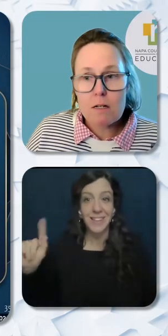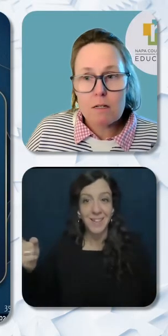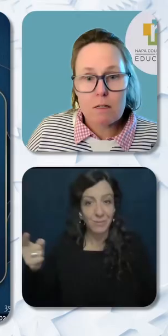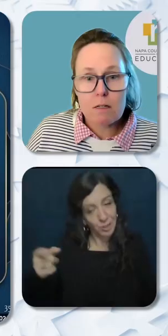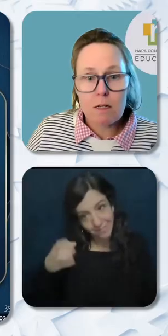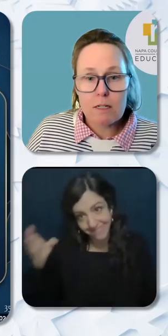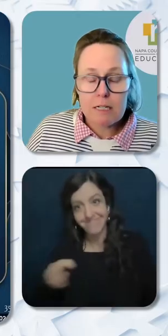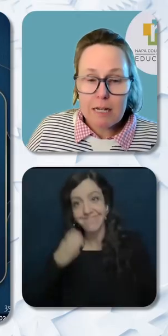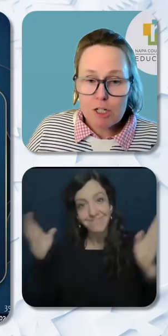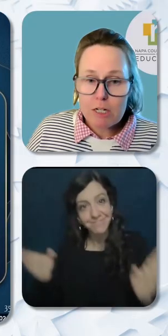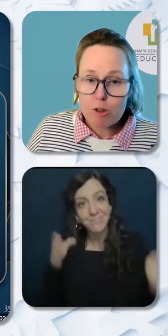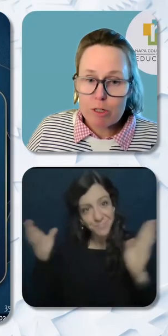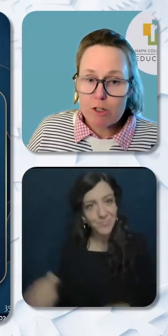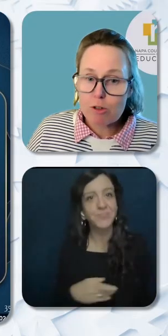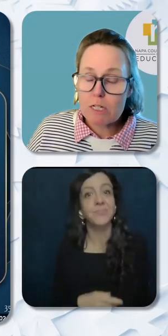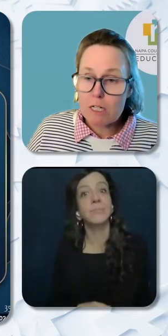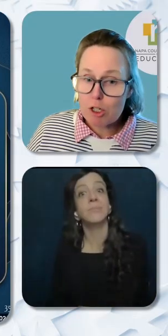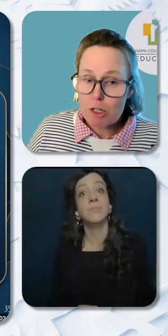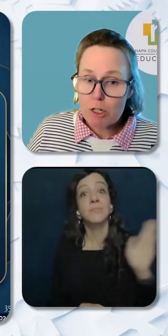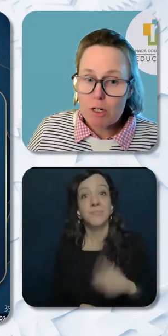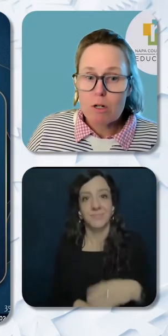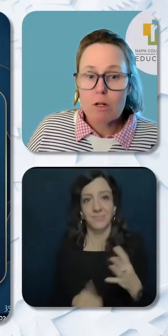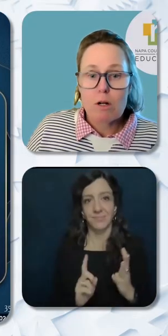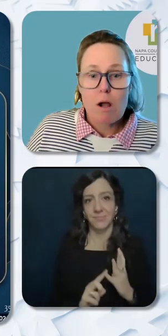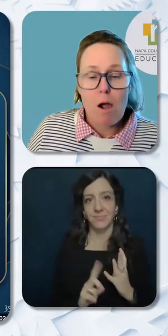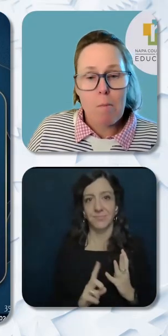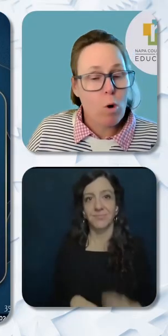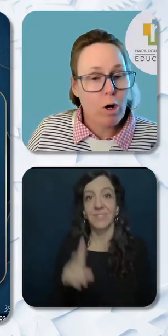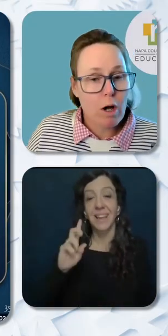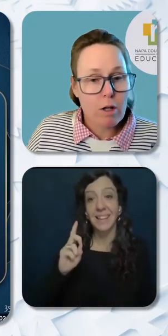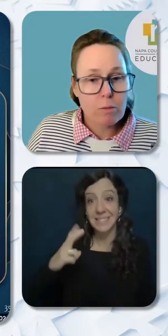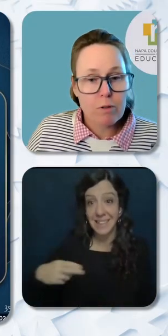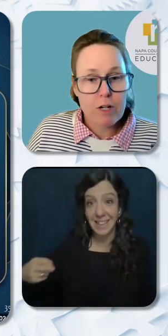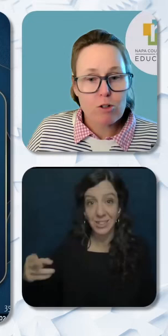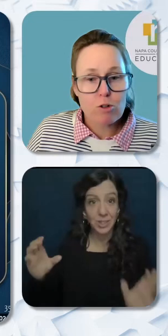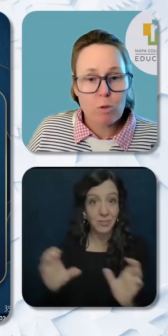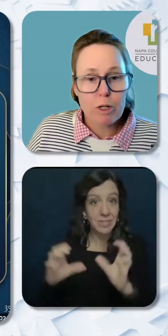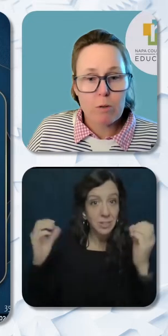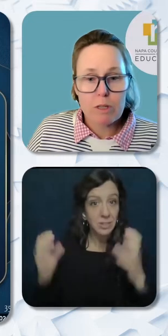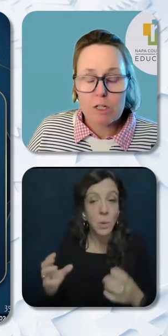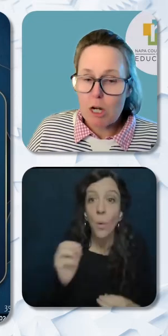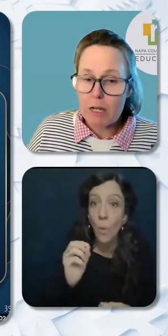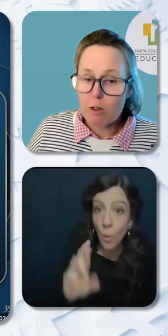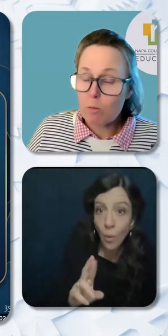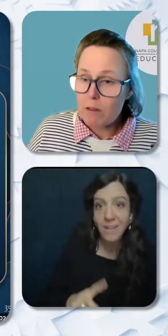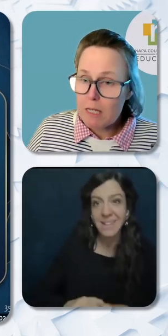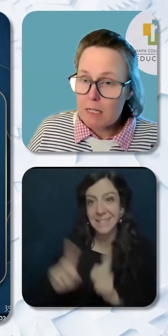And then a DHH credentialed teacher Or other professionals working with the child